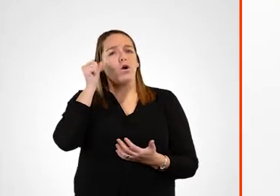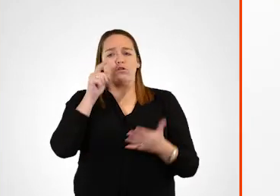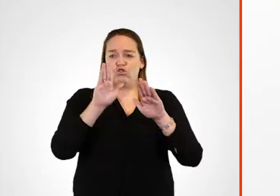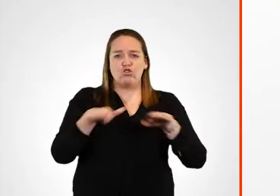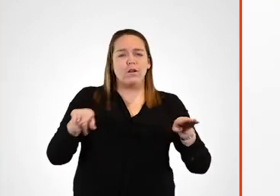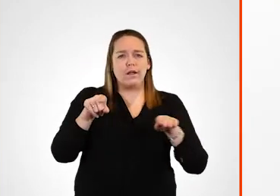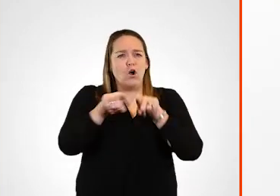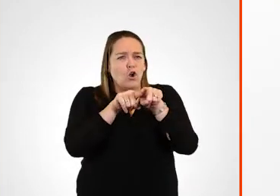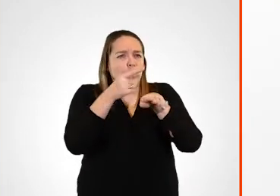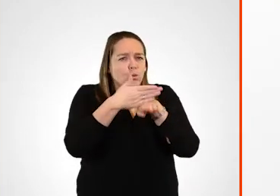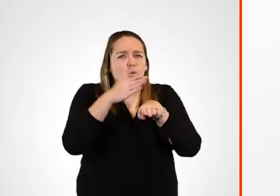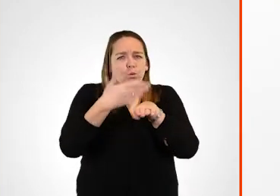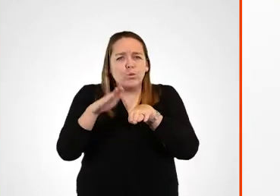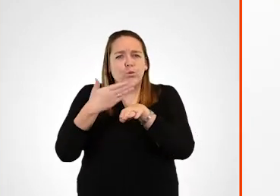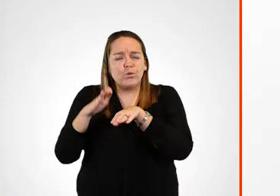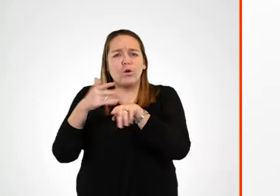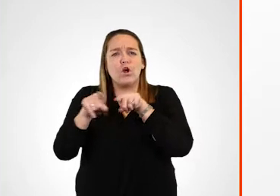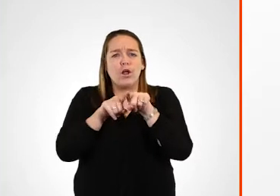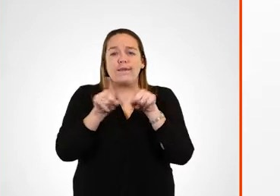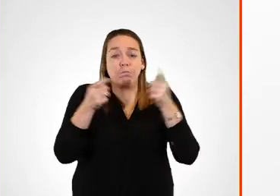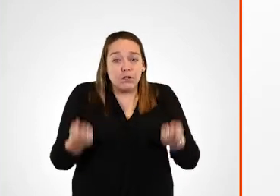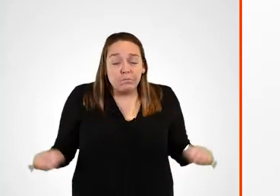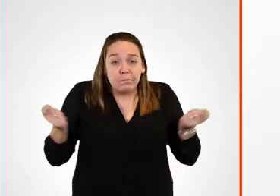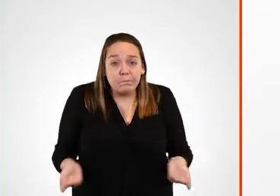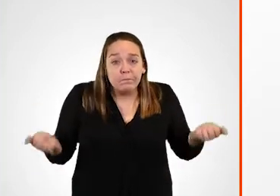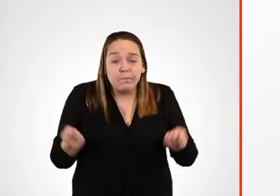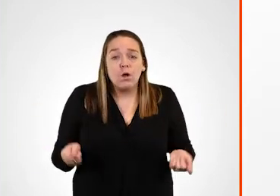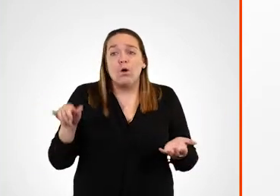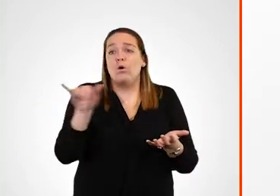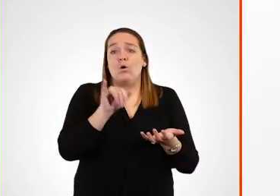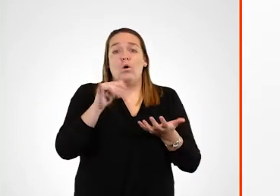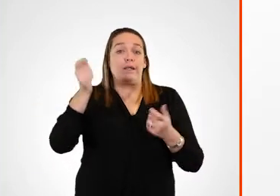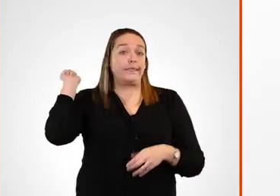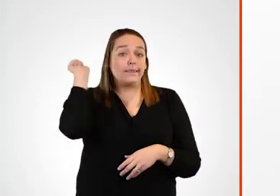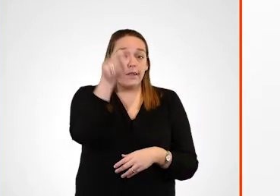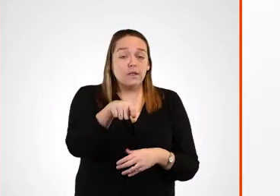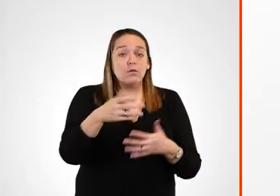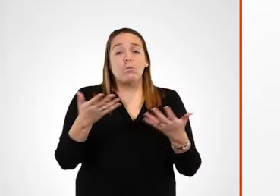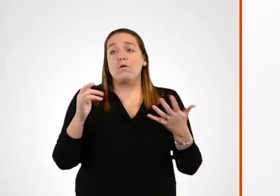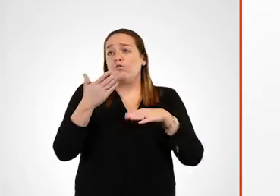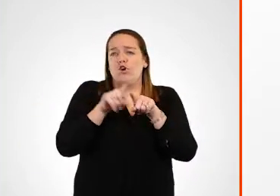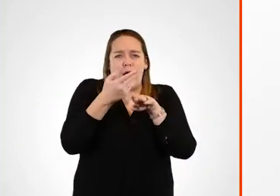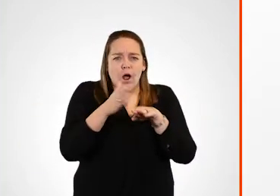learning new tasks - say jumping rope or playing tennis or skipping,